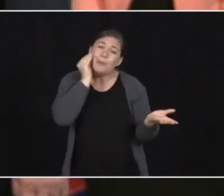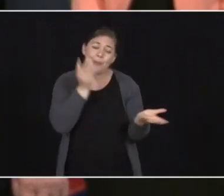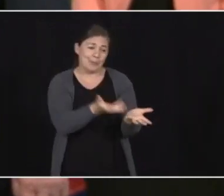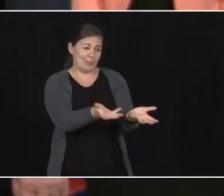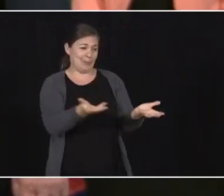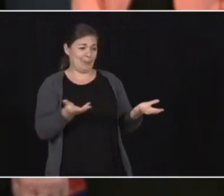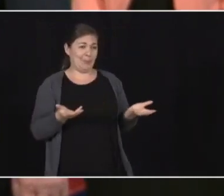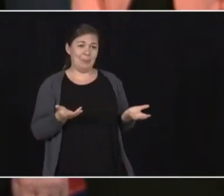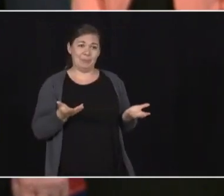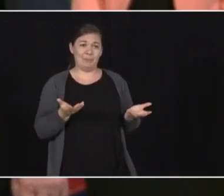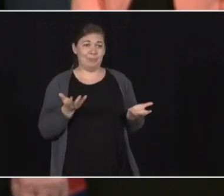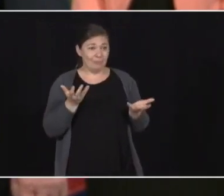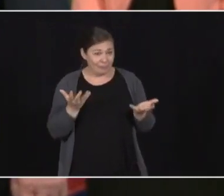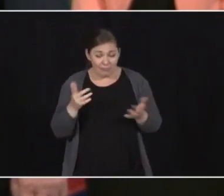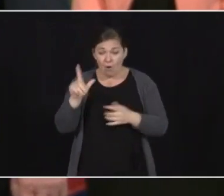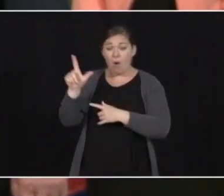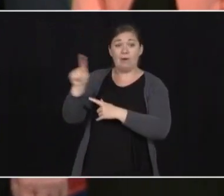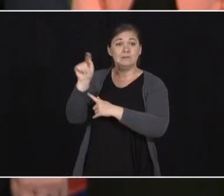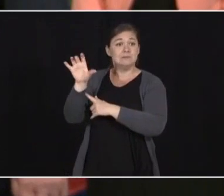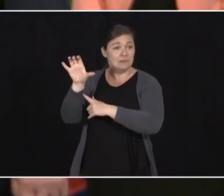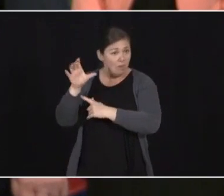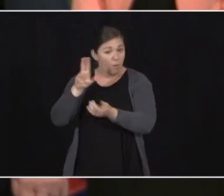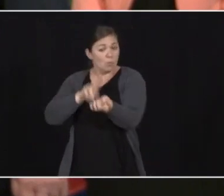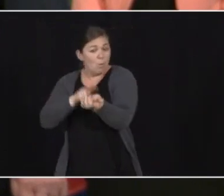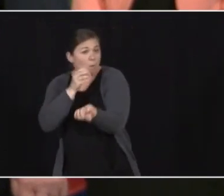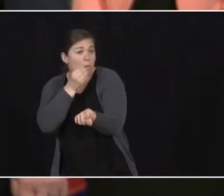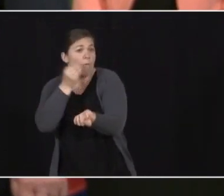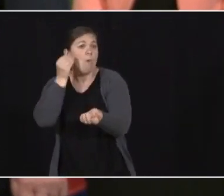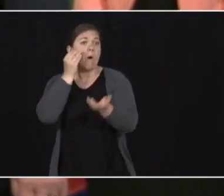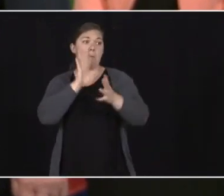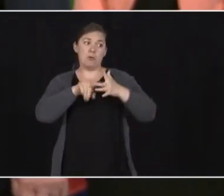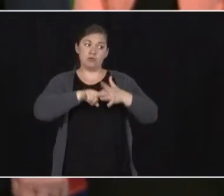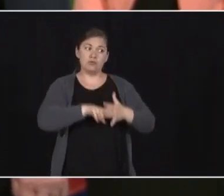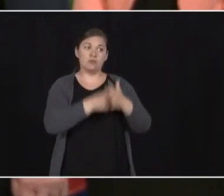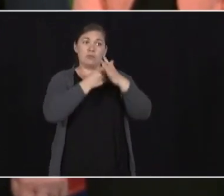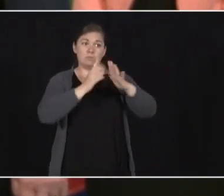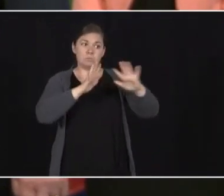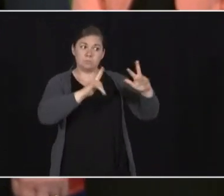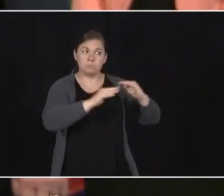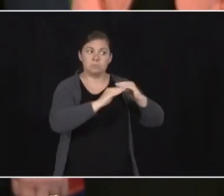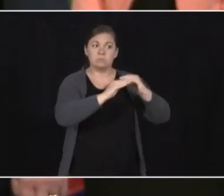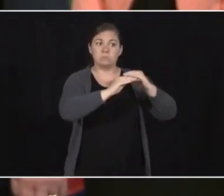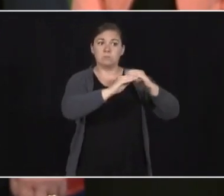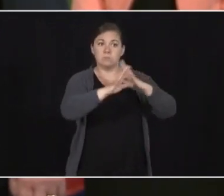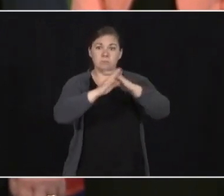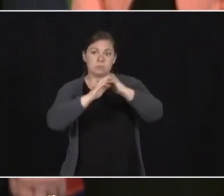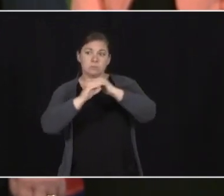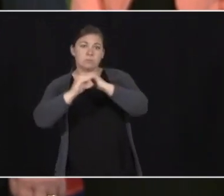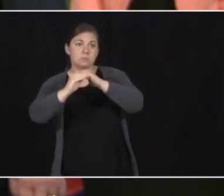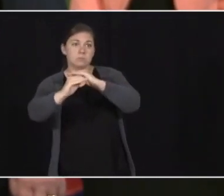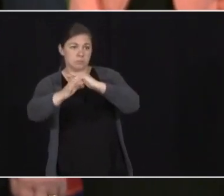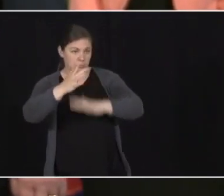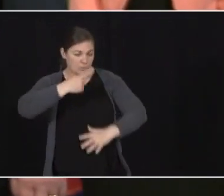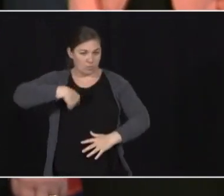for our most Warrnambool to call home. As we begin to see our long-term care homes start to stabilize, our government will be launching an